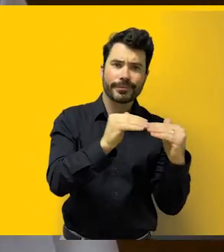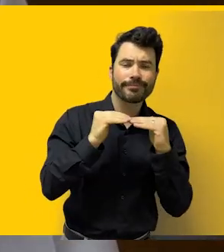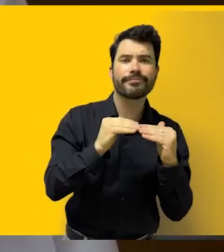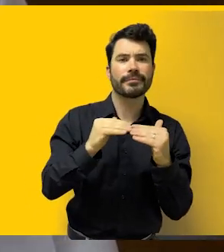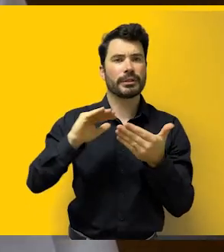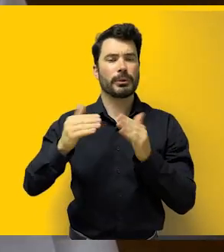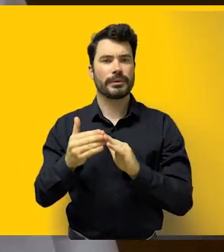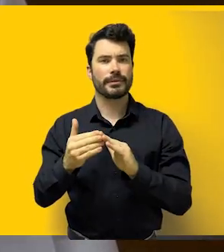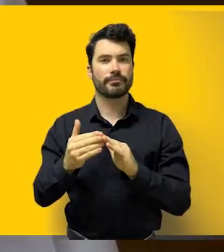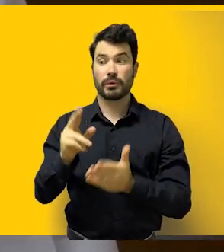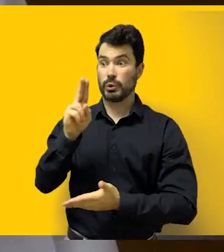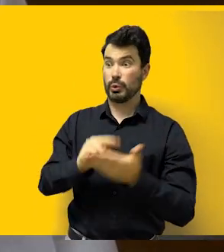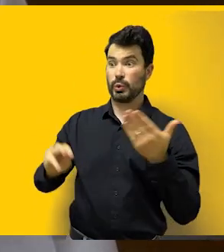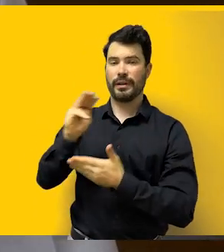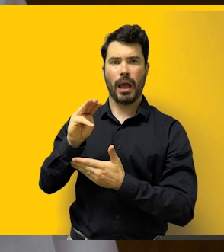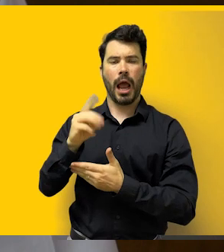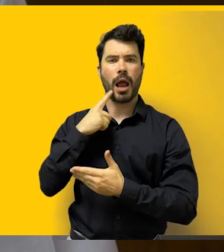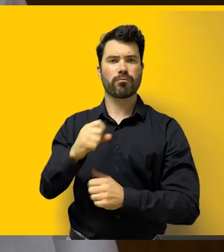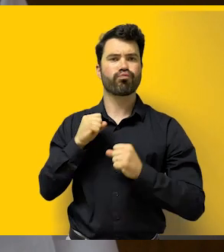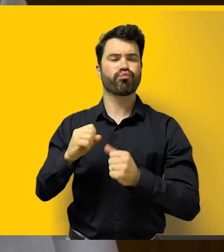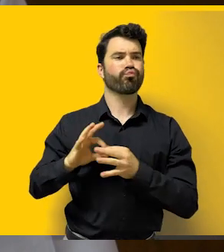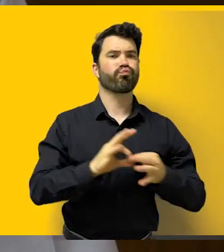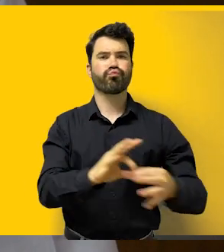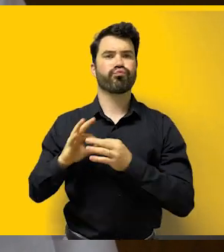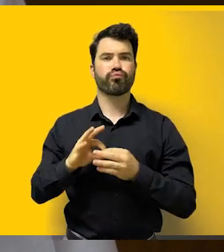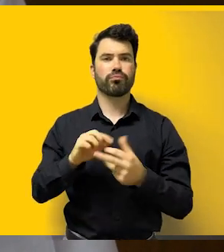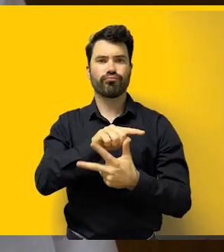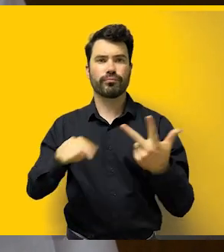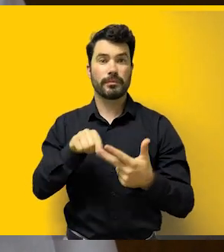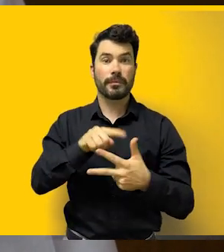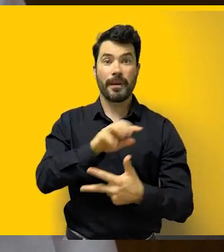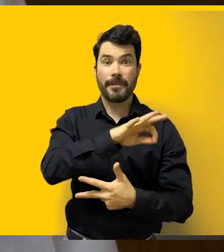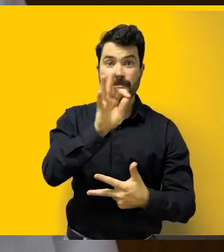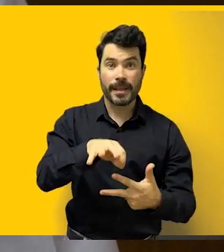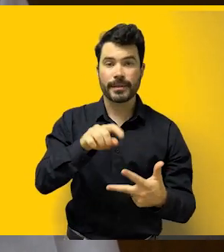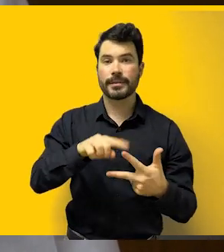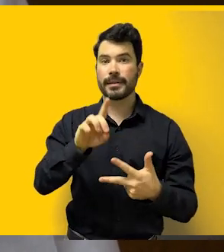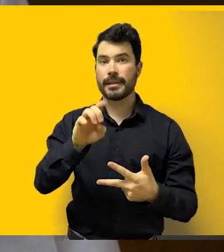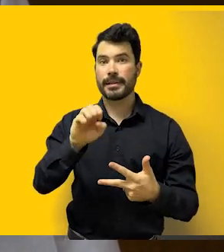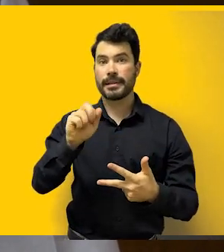or refer to campus's Maize and Blueprint website, and click the FAQs tab at the top of the page.